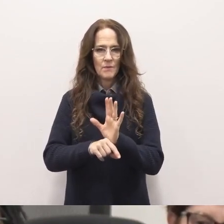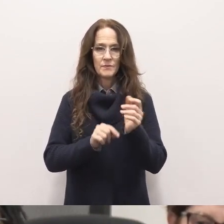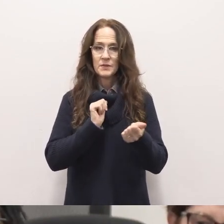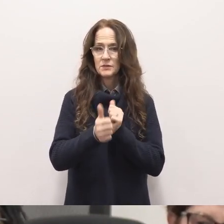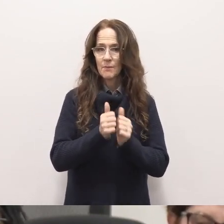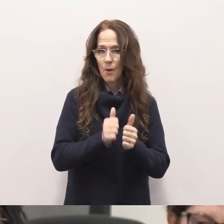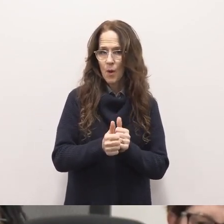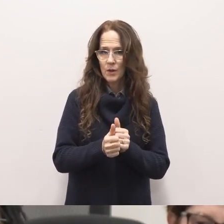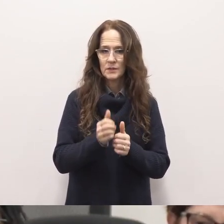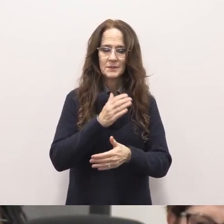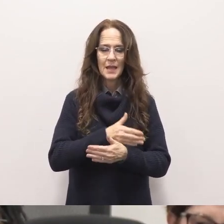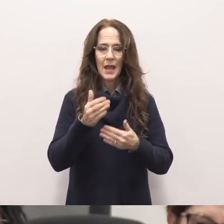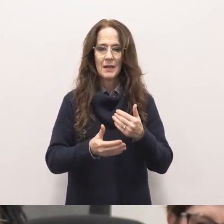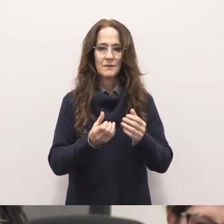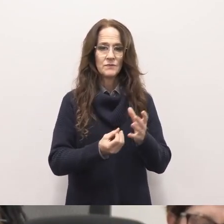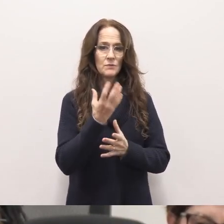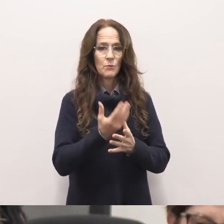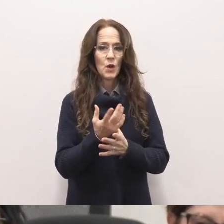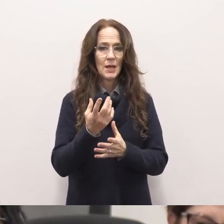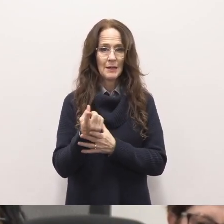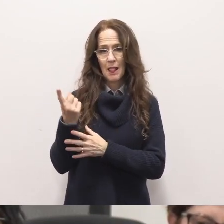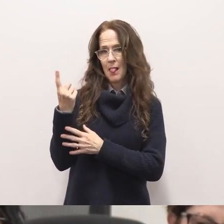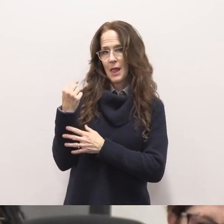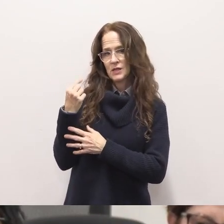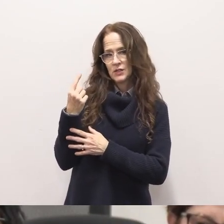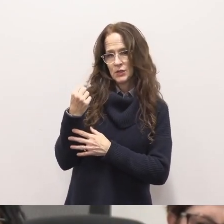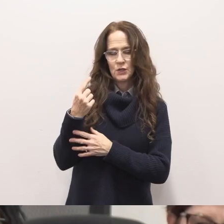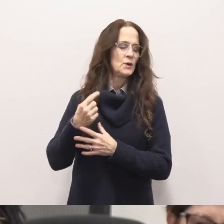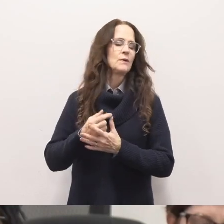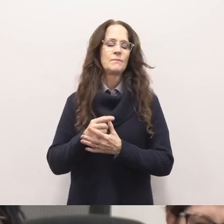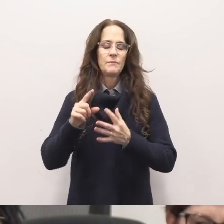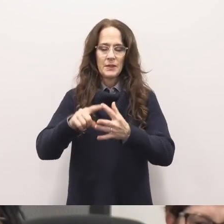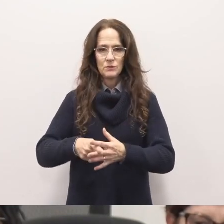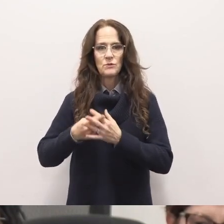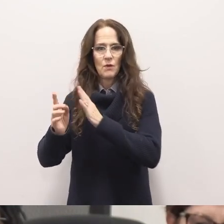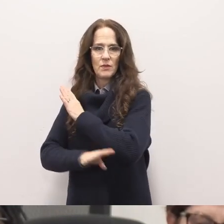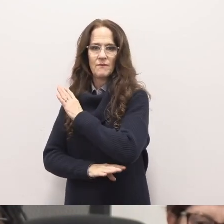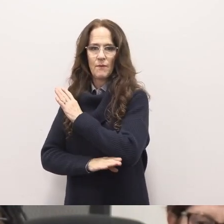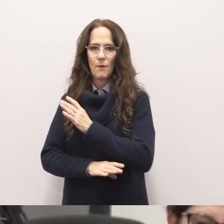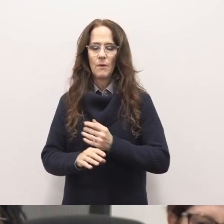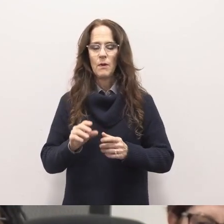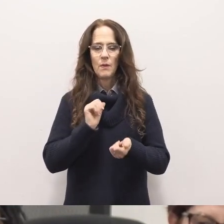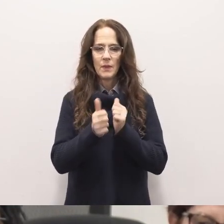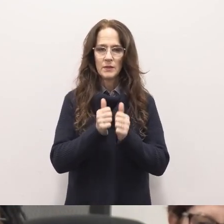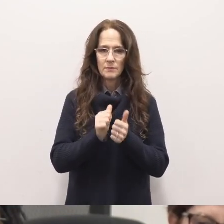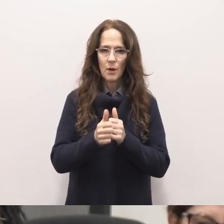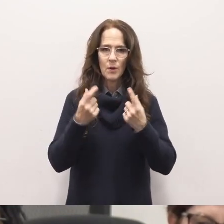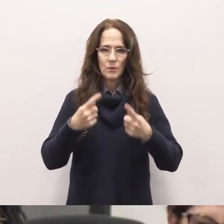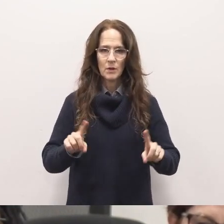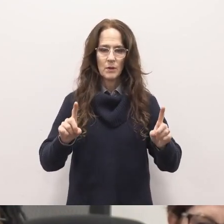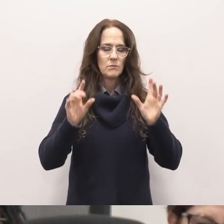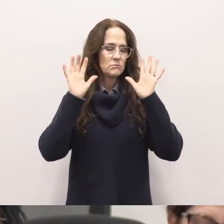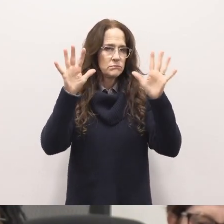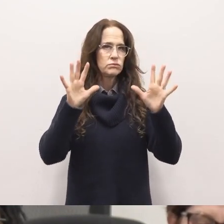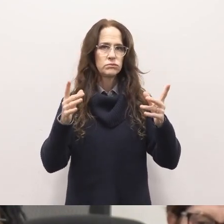from the end of spring 2024 semesters to start off our fall semester, Millikan Sports team has achieved remarkable success.